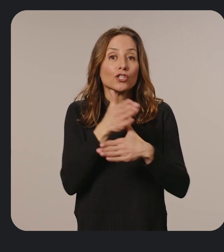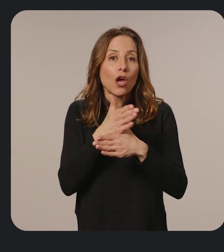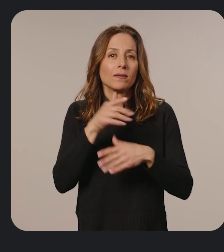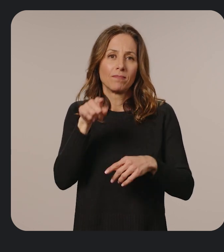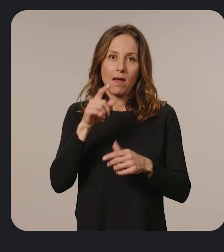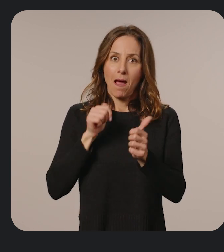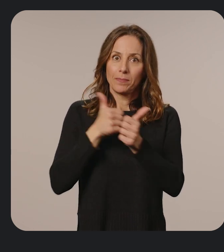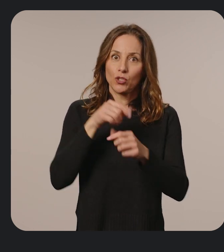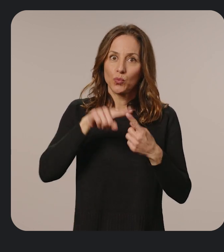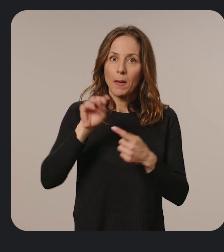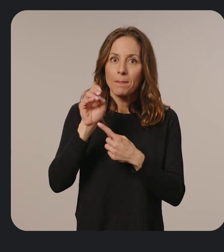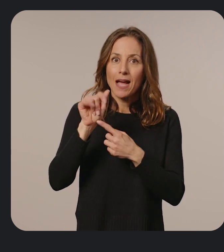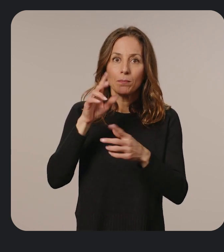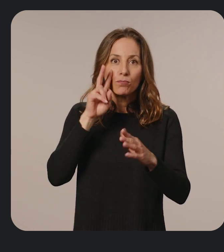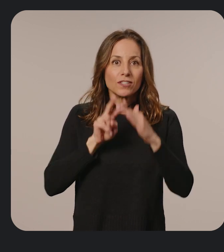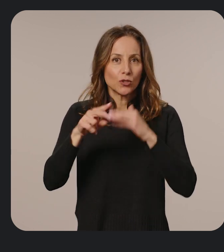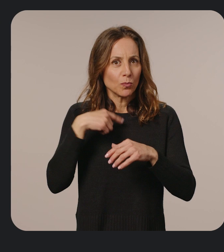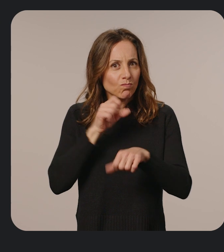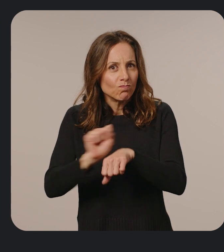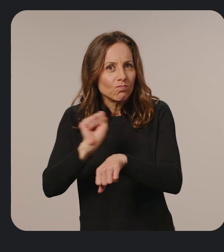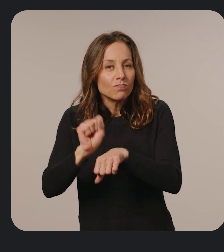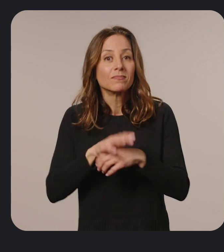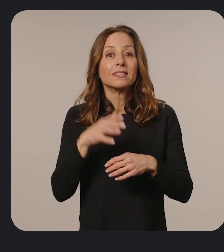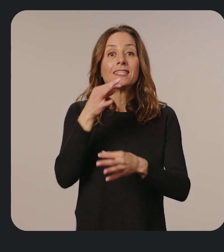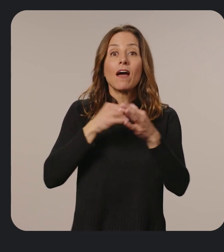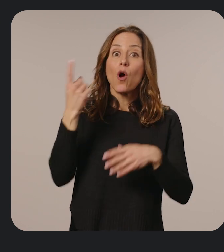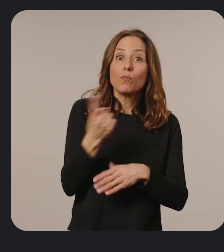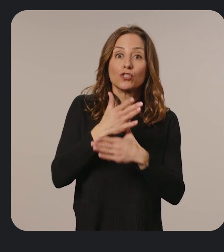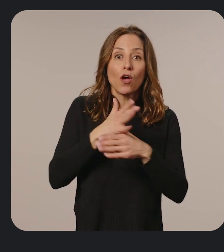is an update to media projection we're working on. Instead of always sharing the entire screen,